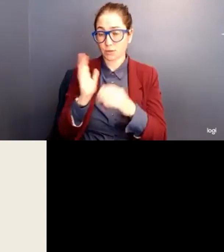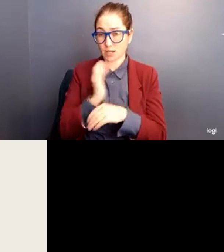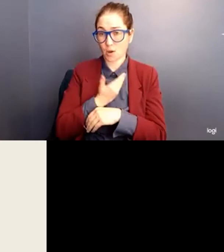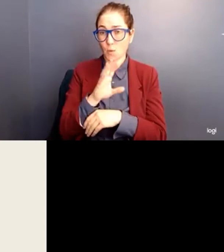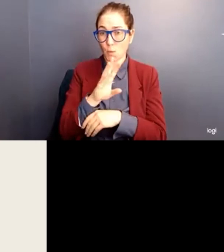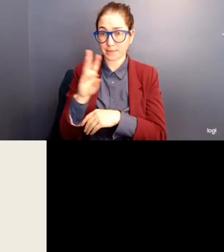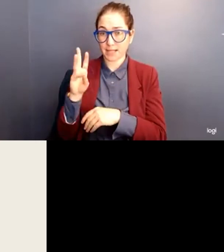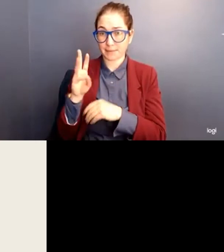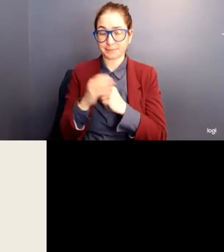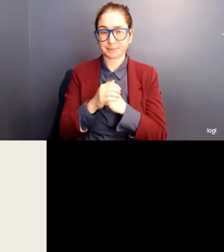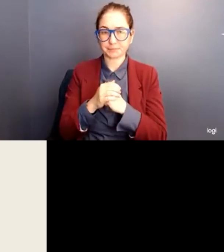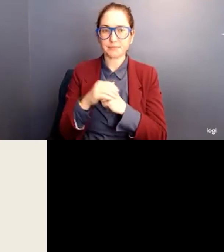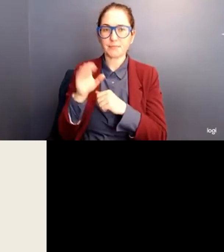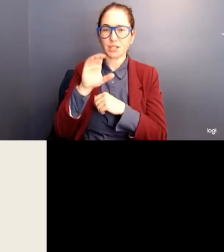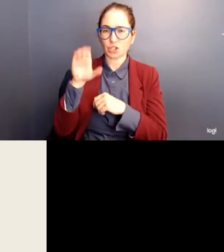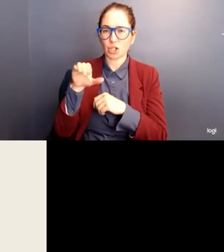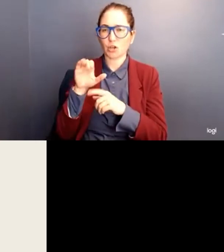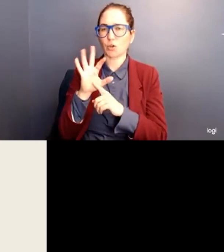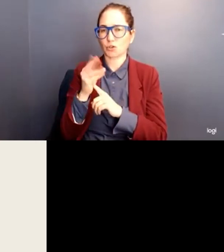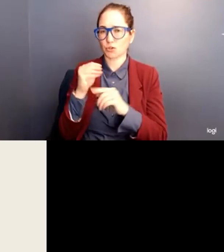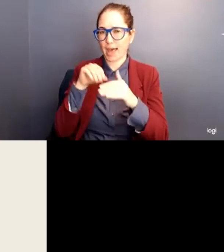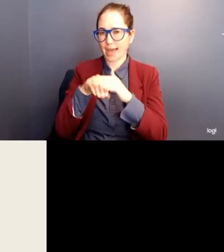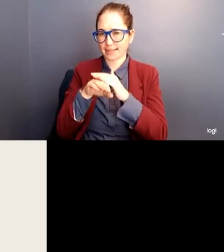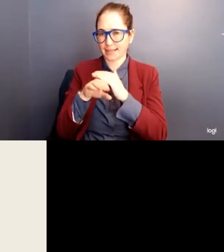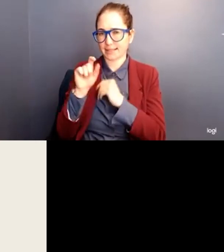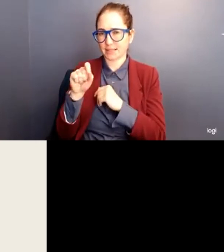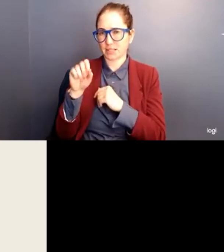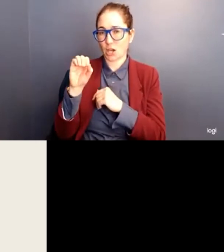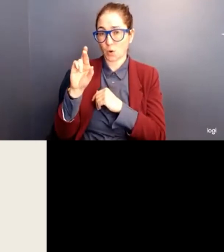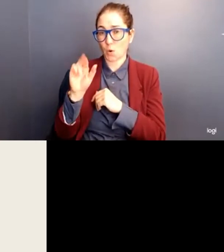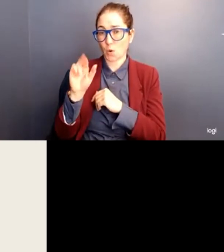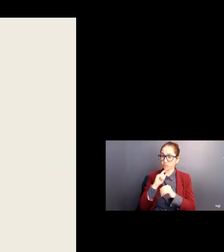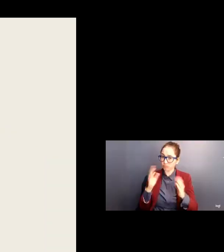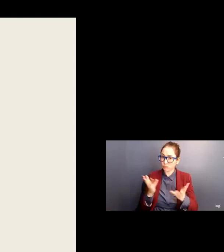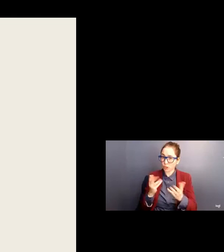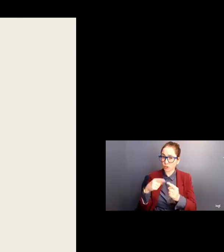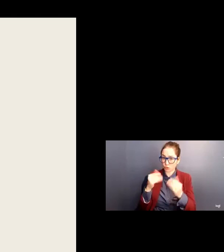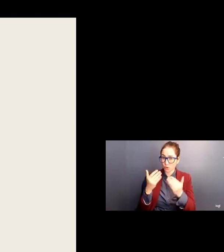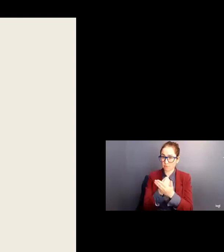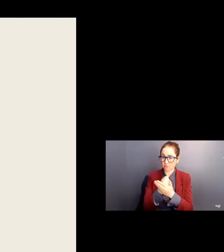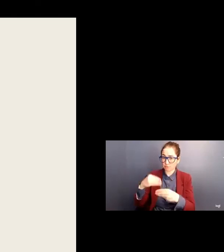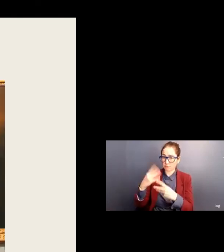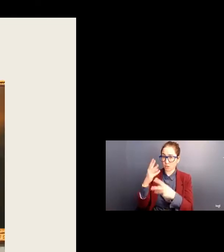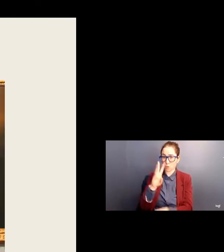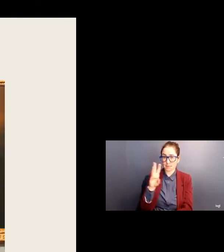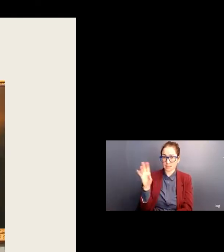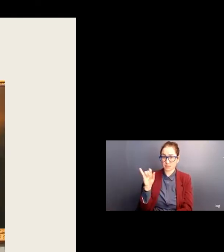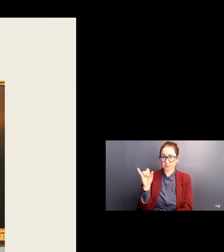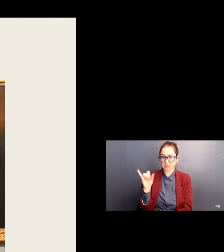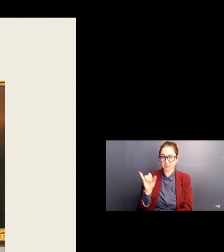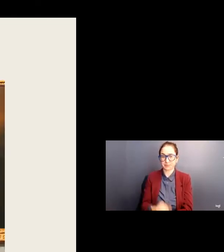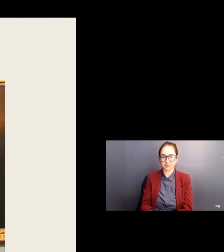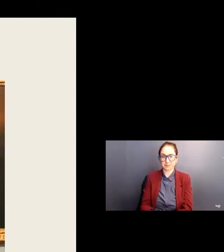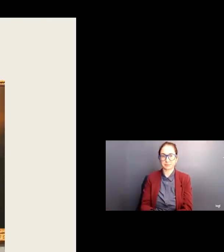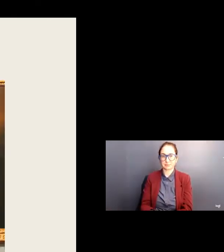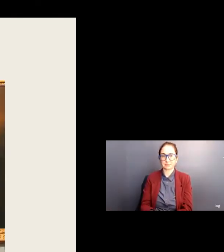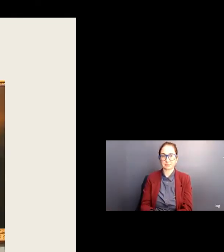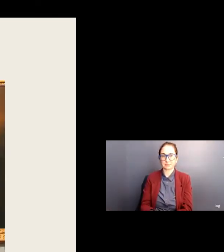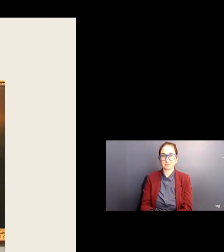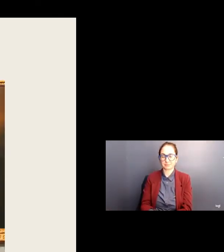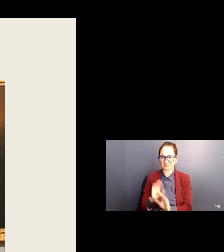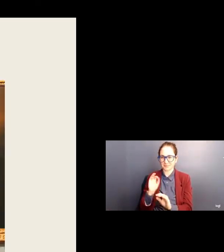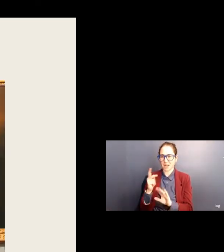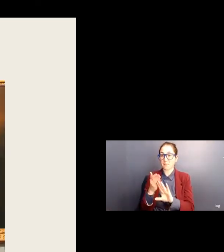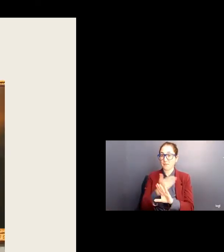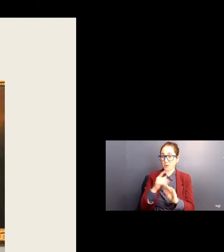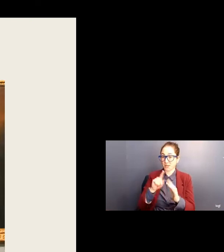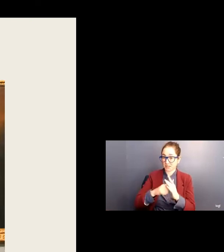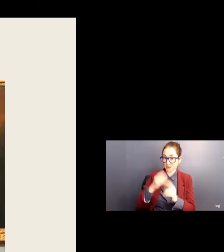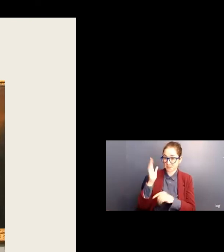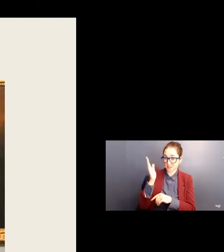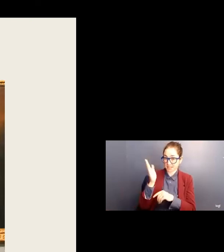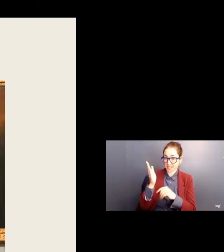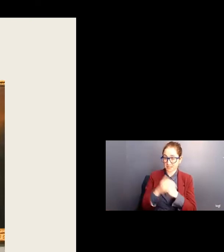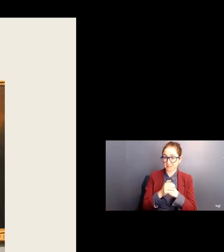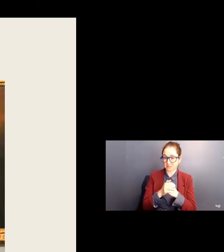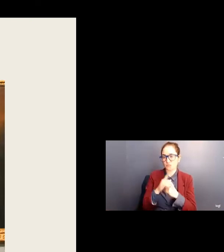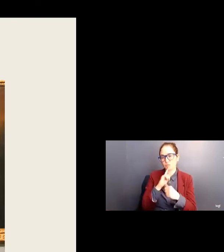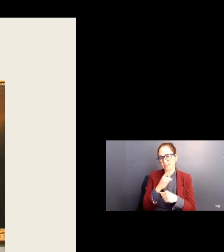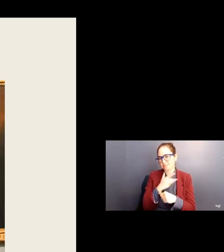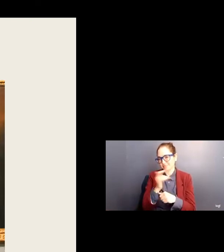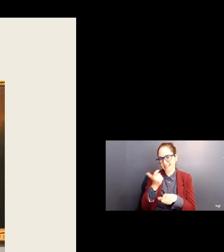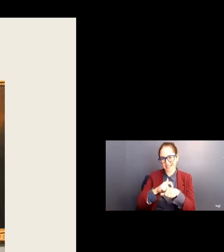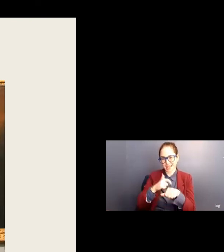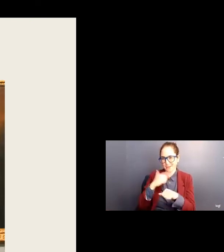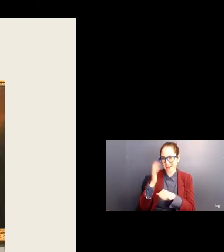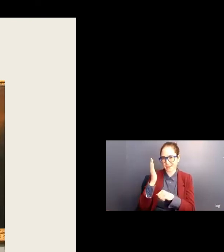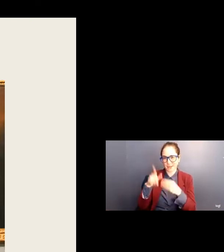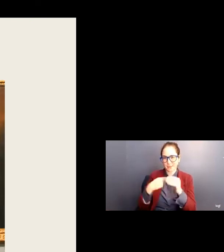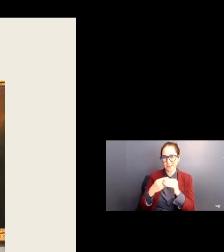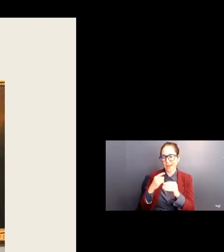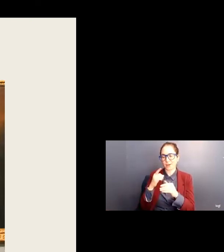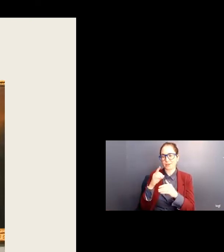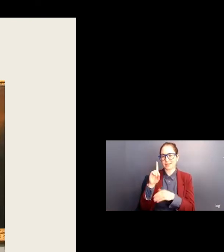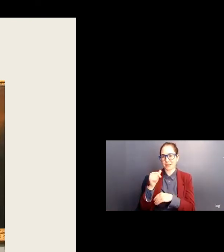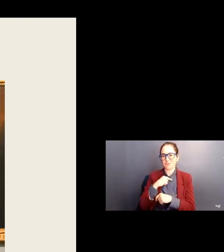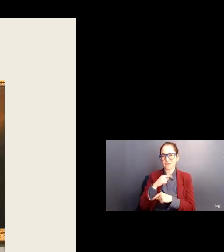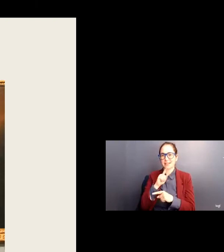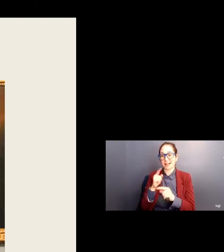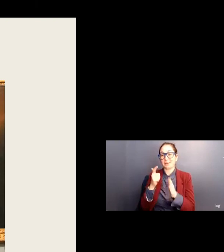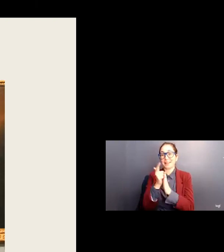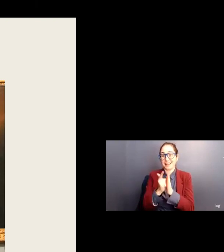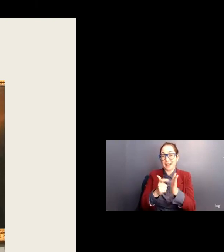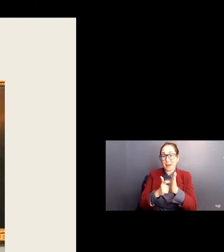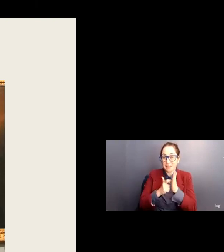Chicagoculturalaccess.org. I am legally obligated by my brother to share